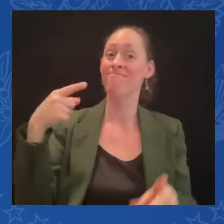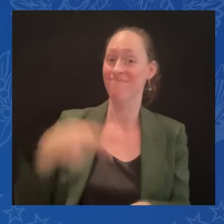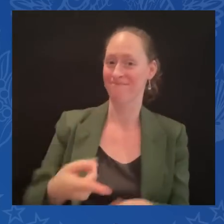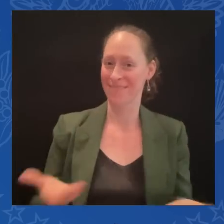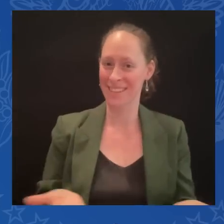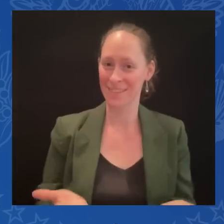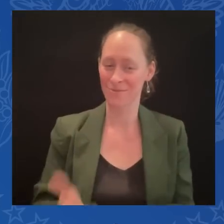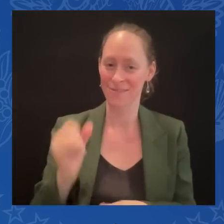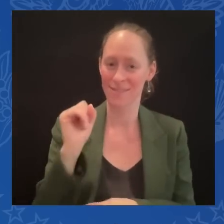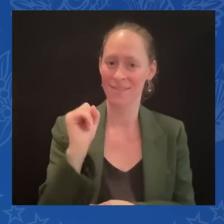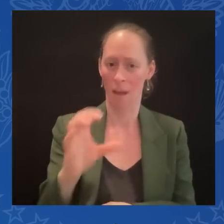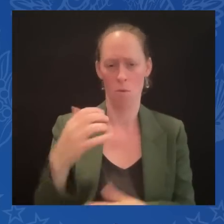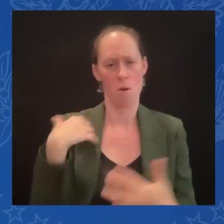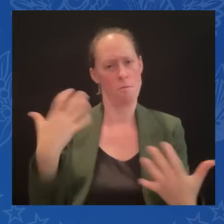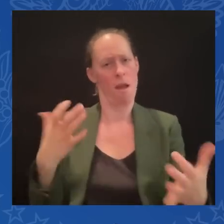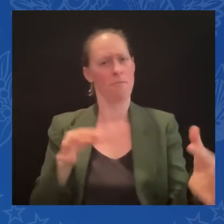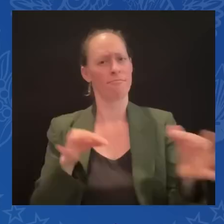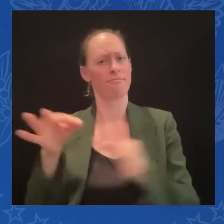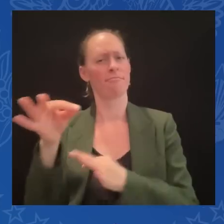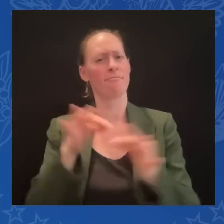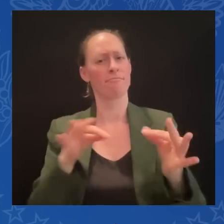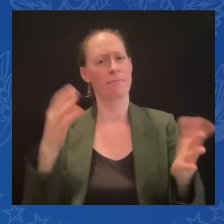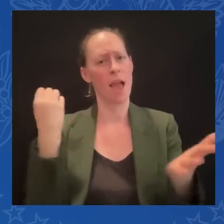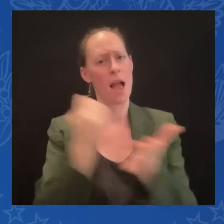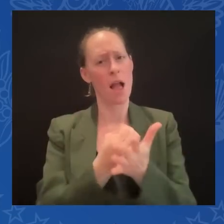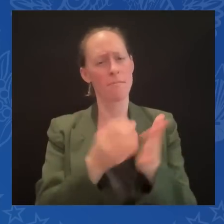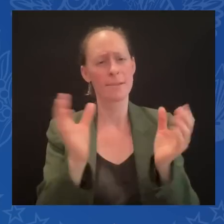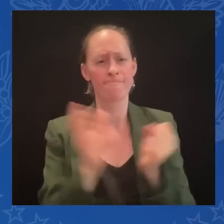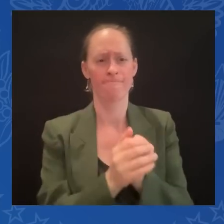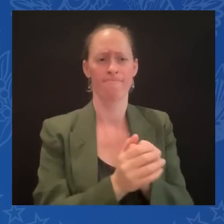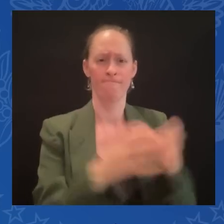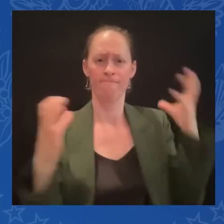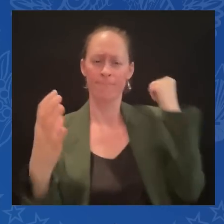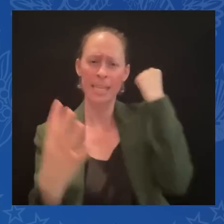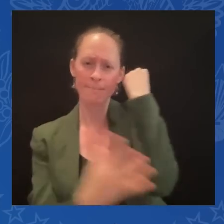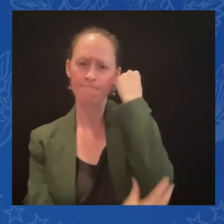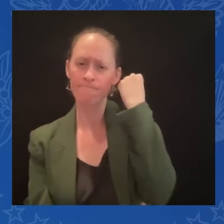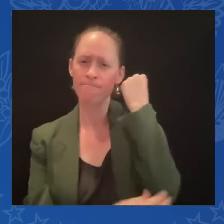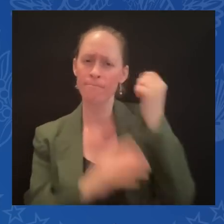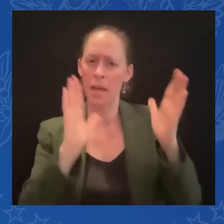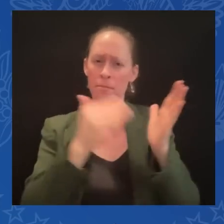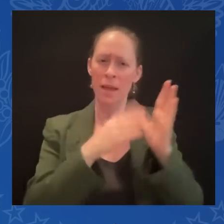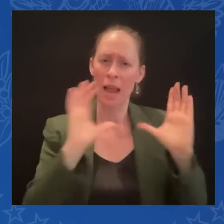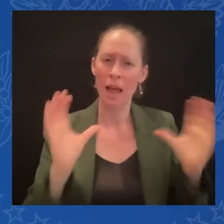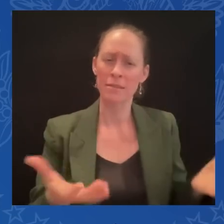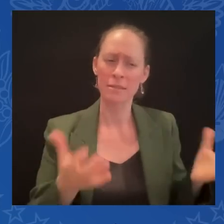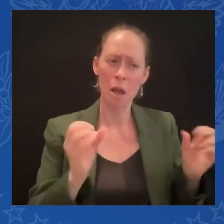When you build from the middle out and bottom up, everybody does well, and the wealthy still do very well. With that trickle-down economy,